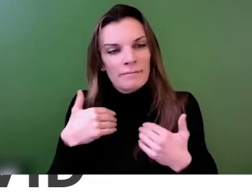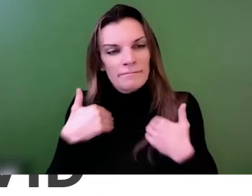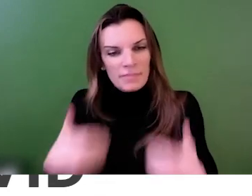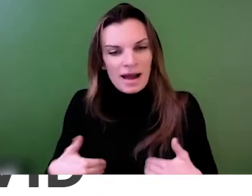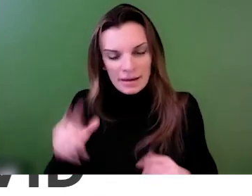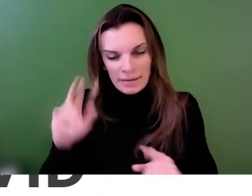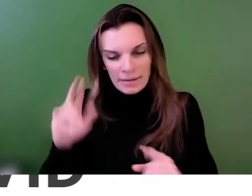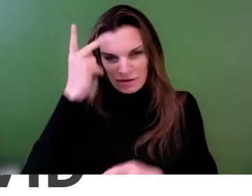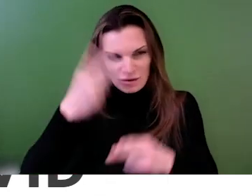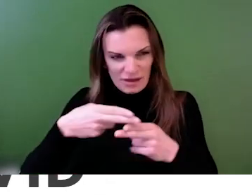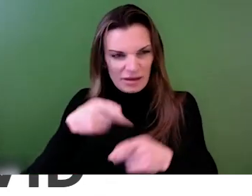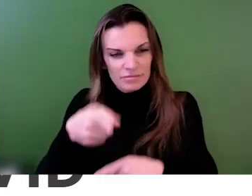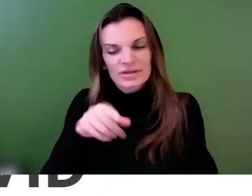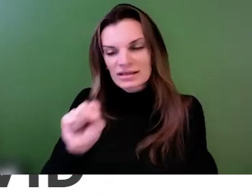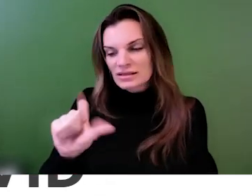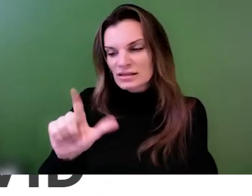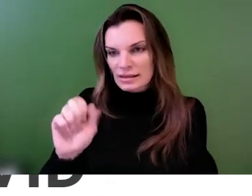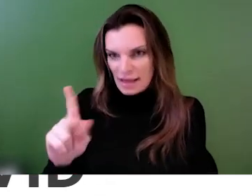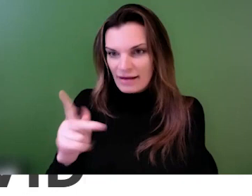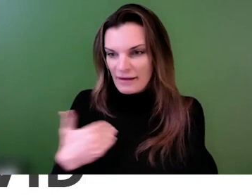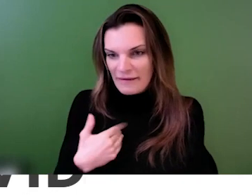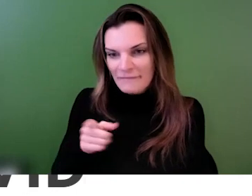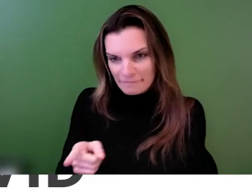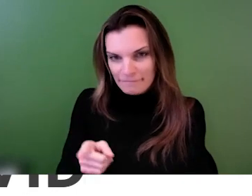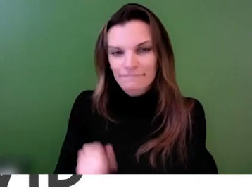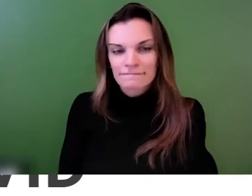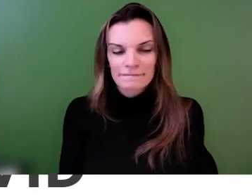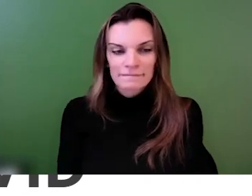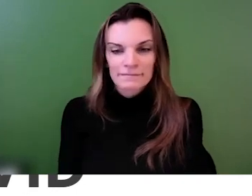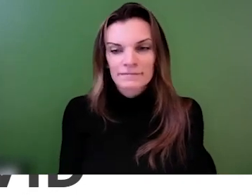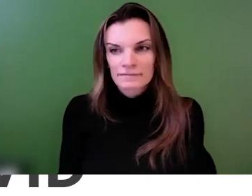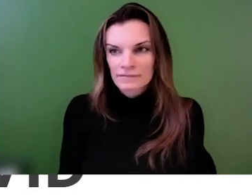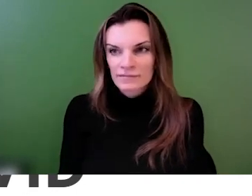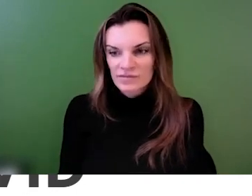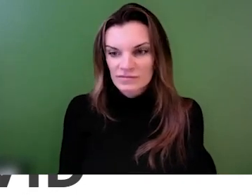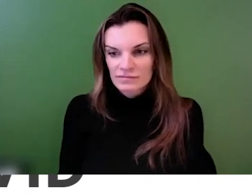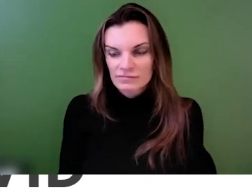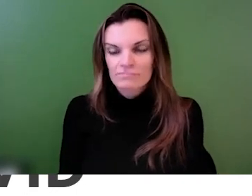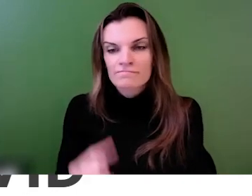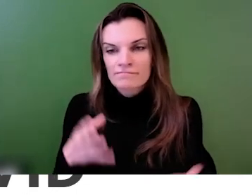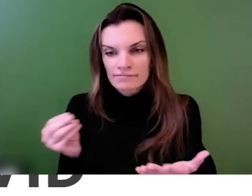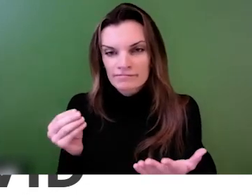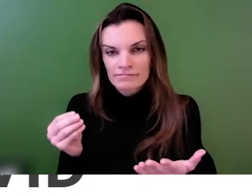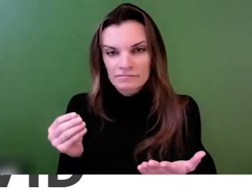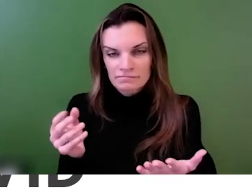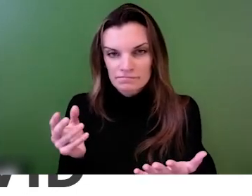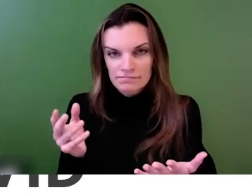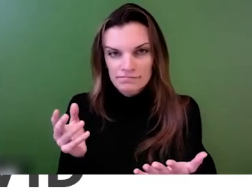hosted on slack. And just --